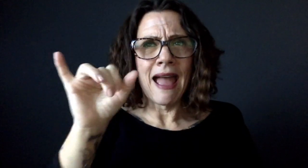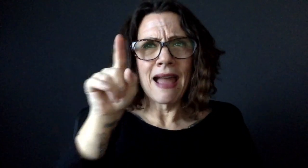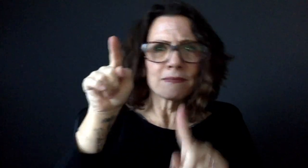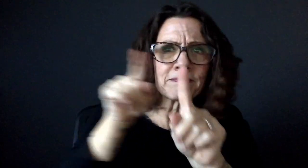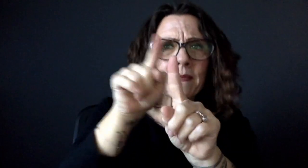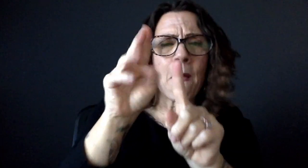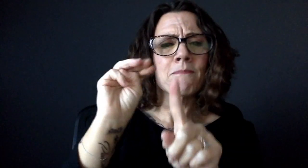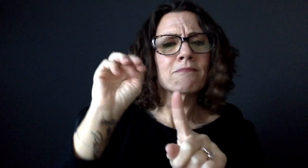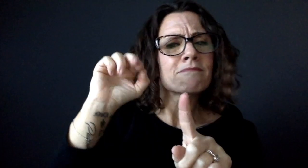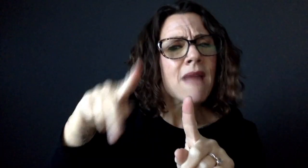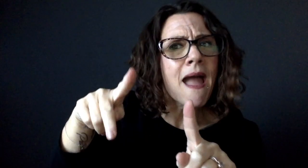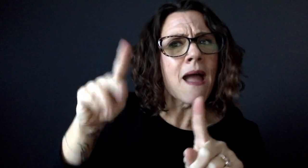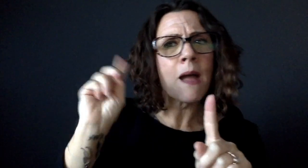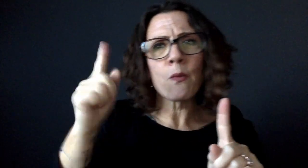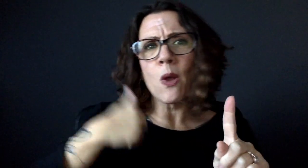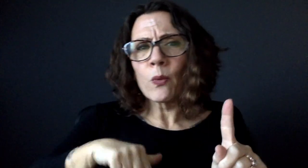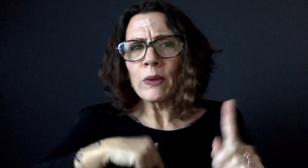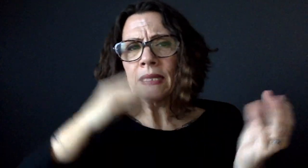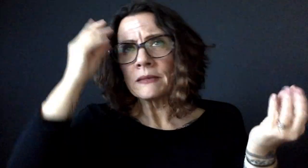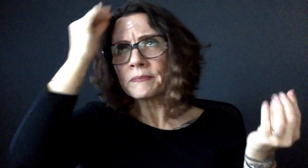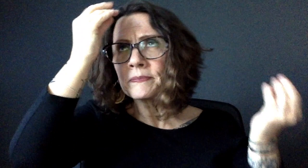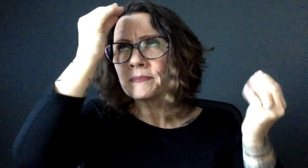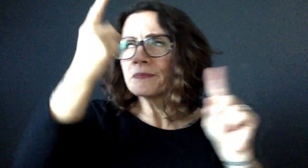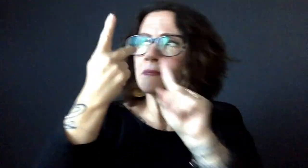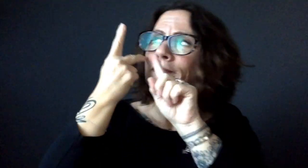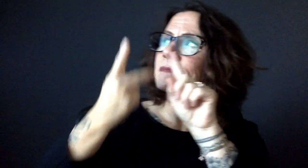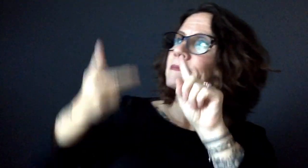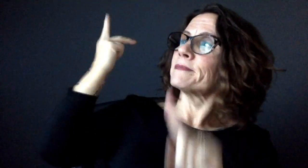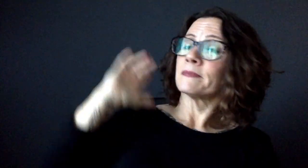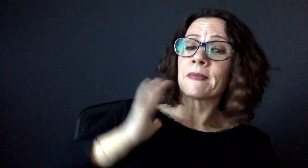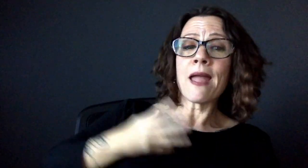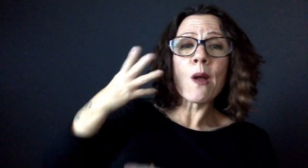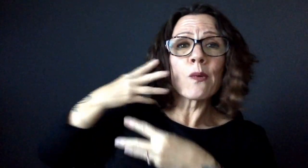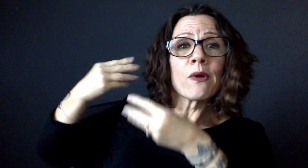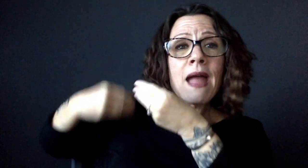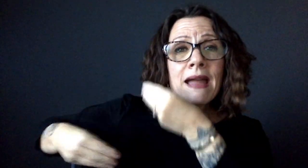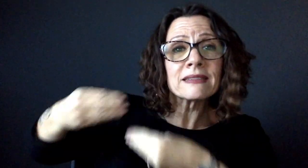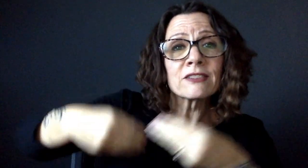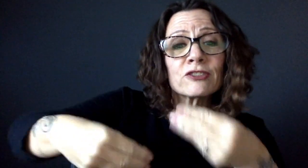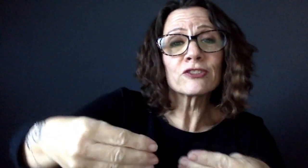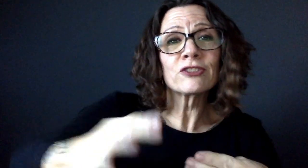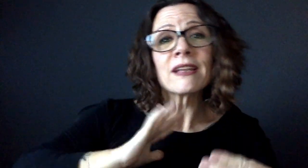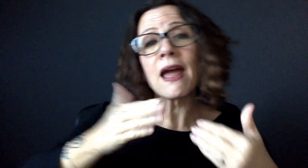a map that we create with our ancestors and